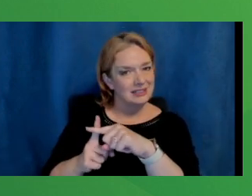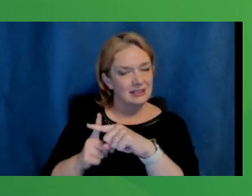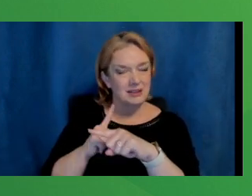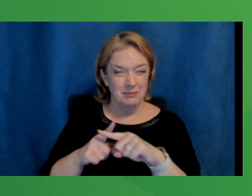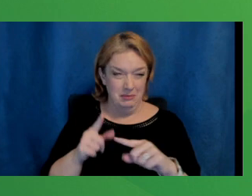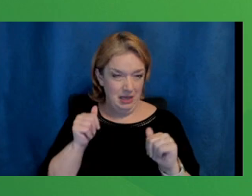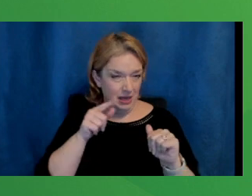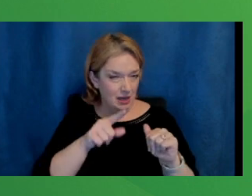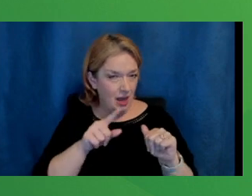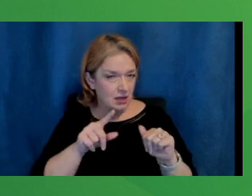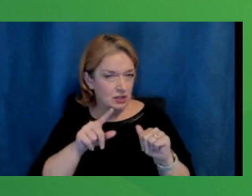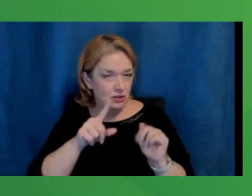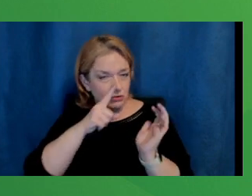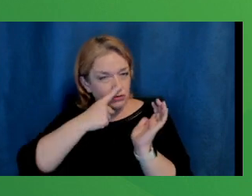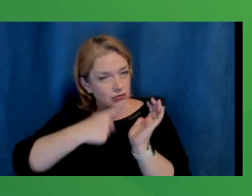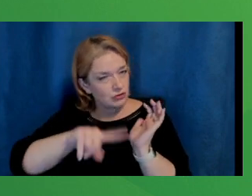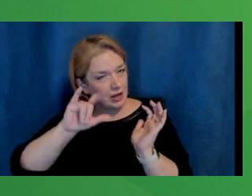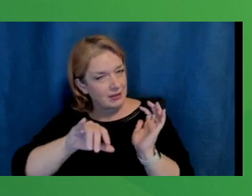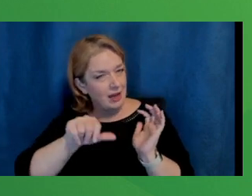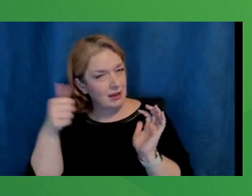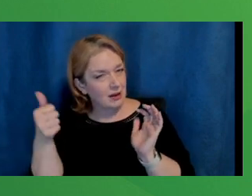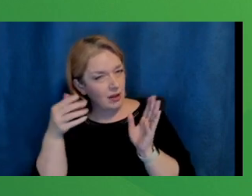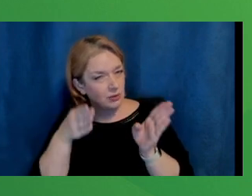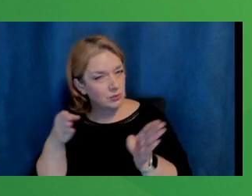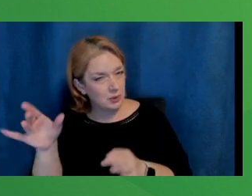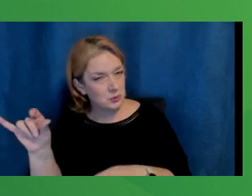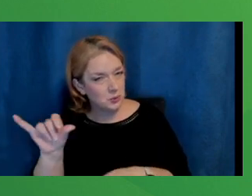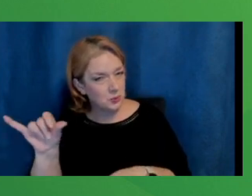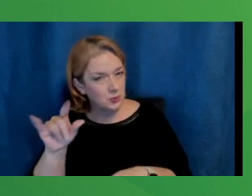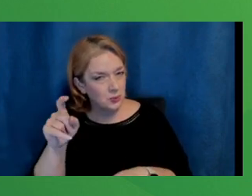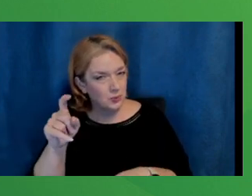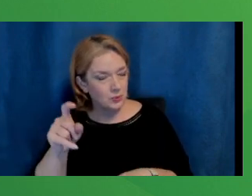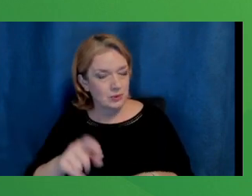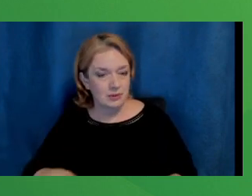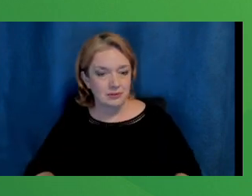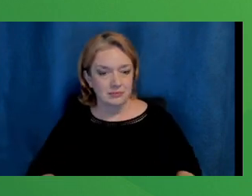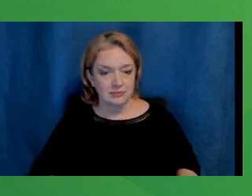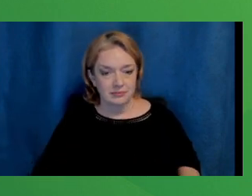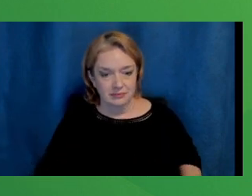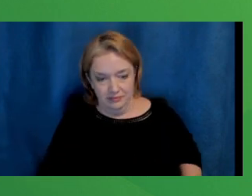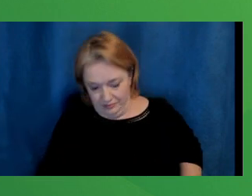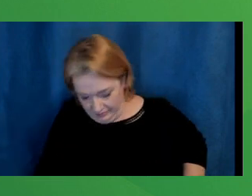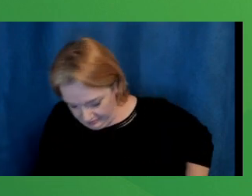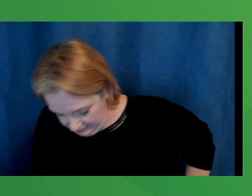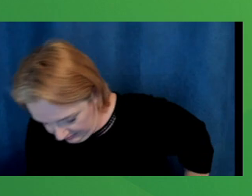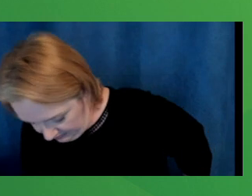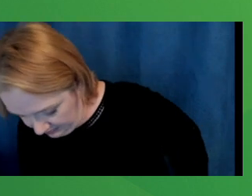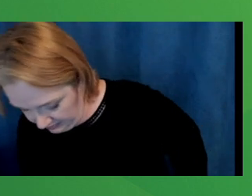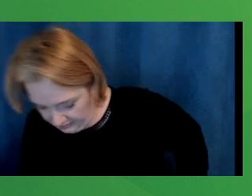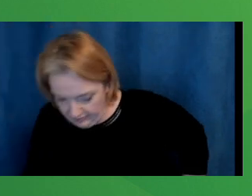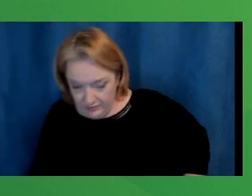activities could actually decrease optimism. HELEN BOND: OK. The question was, was that tested in other ways as well?